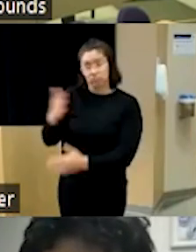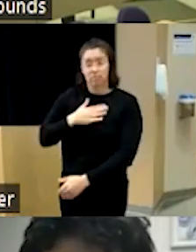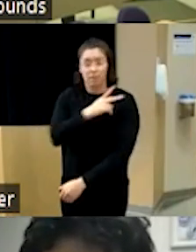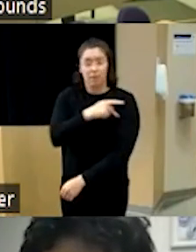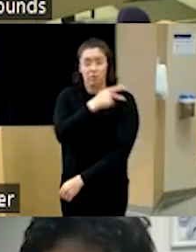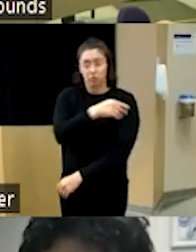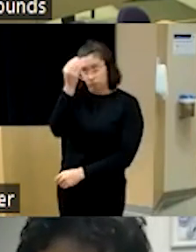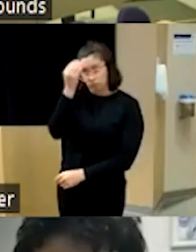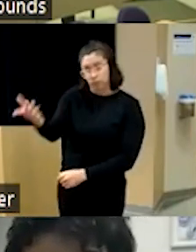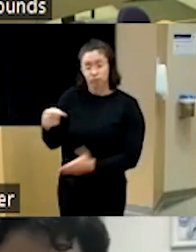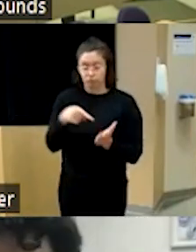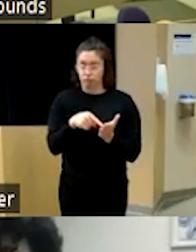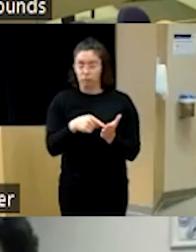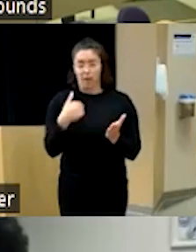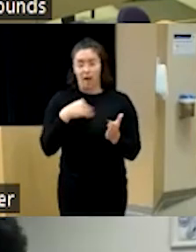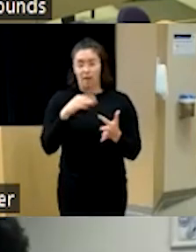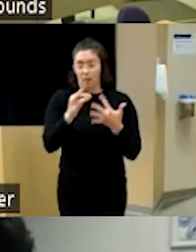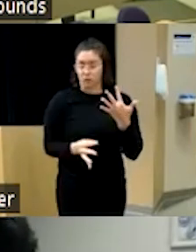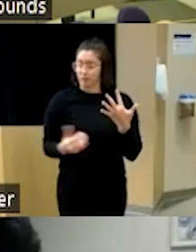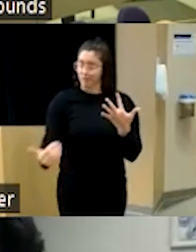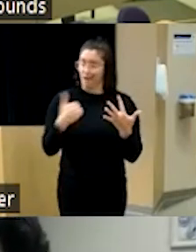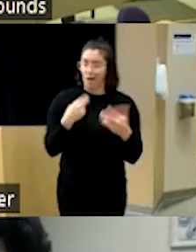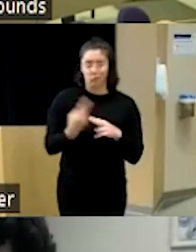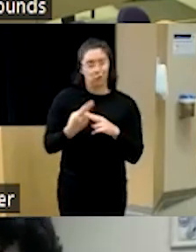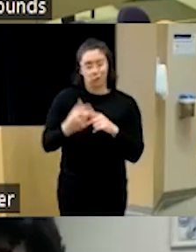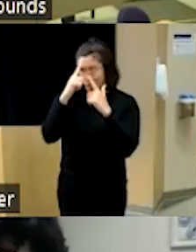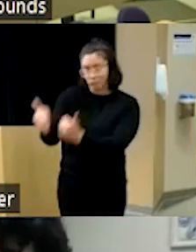um so they're different options you can use whatever you want to but you would need